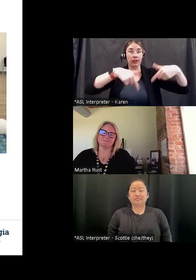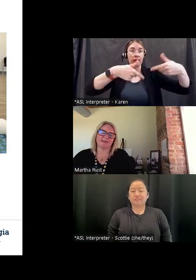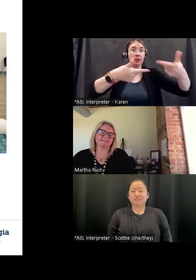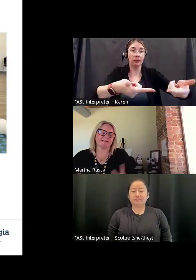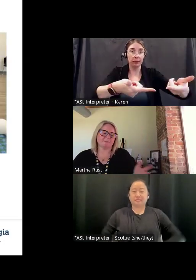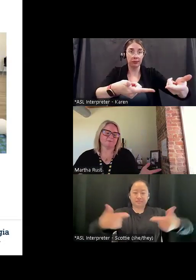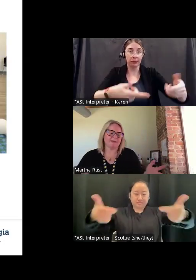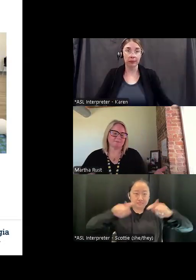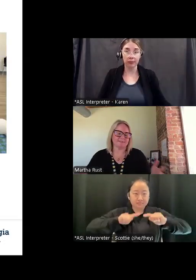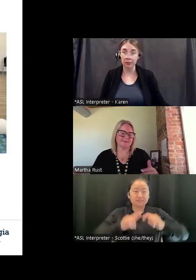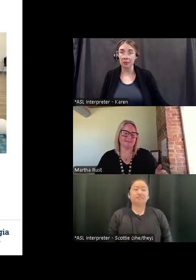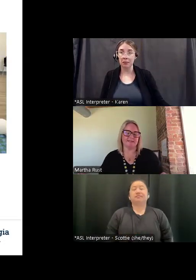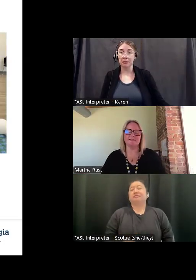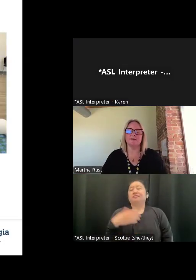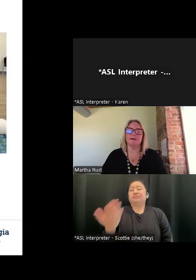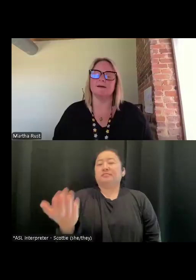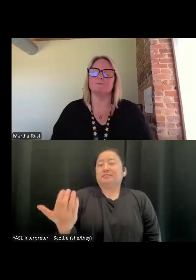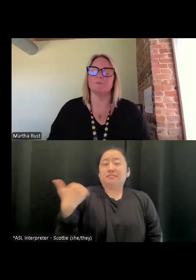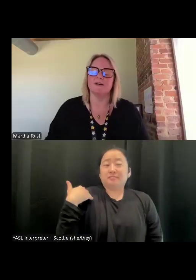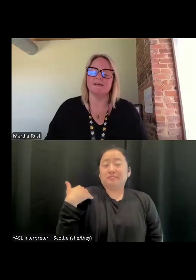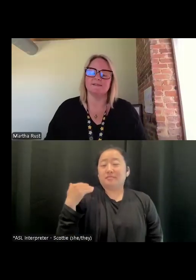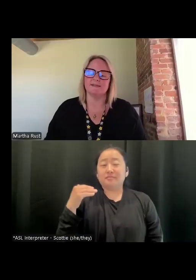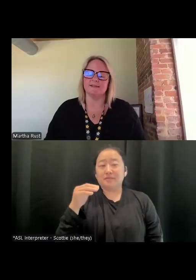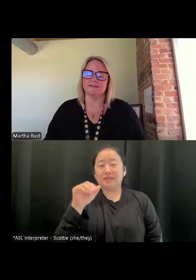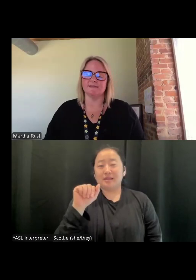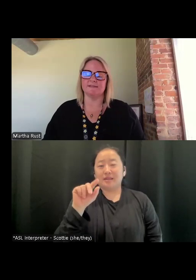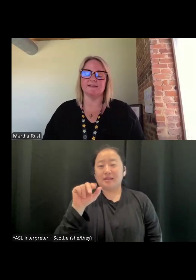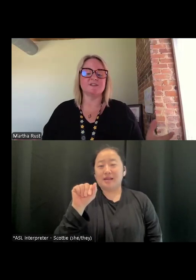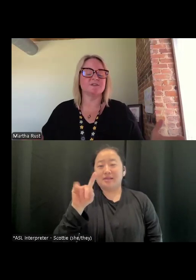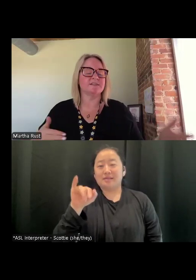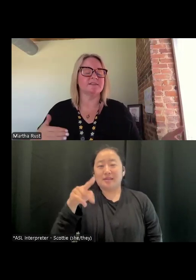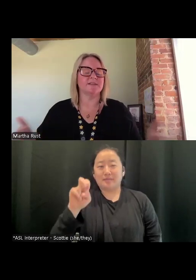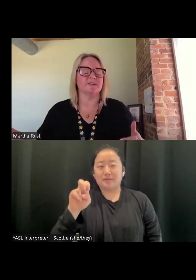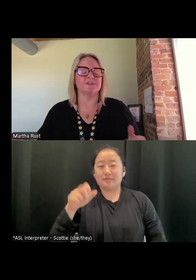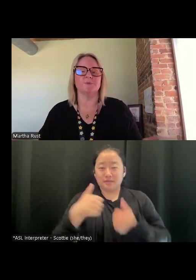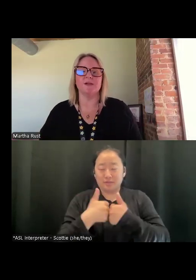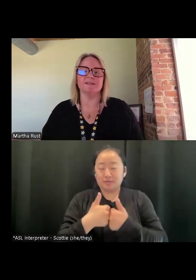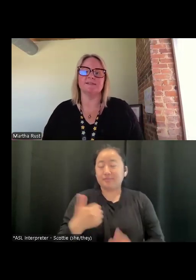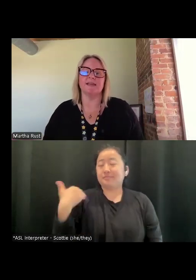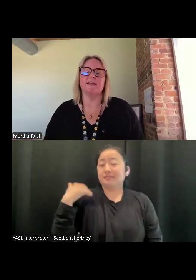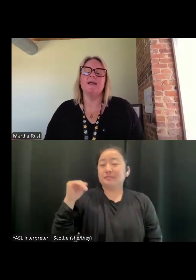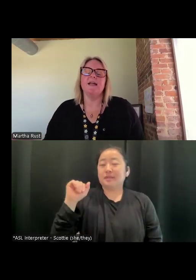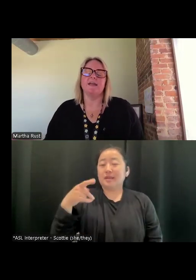This past April, April 17th, was the national assistive technology awareness day,